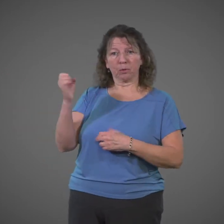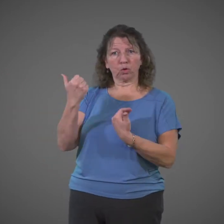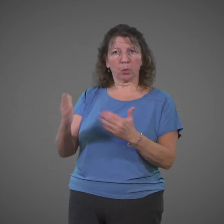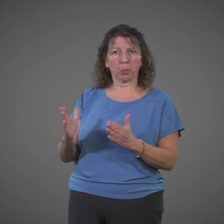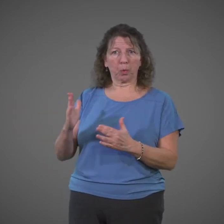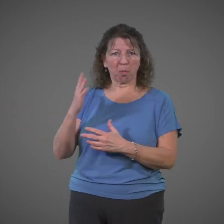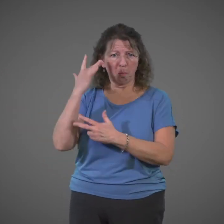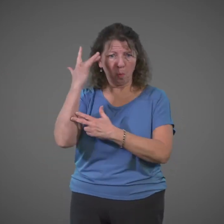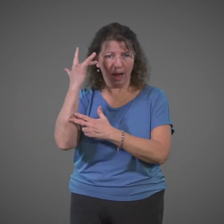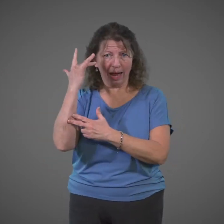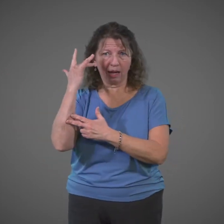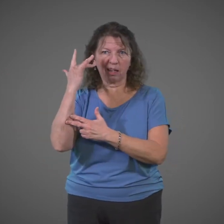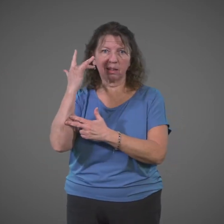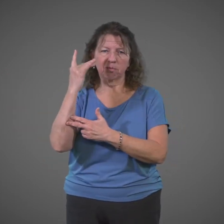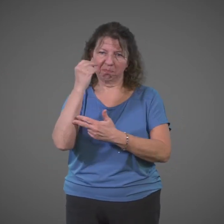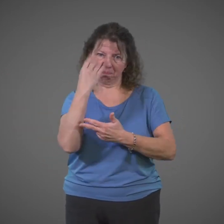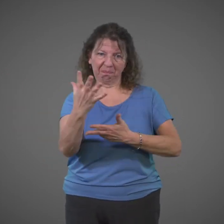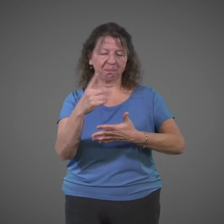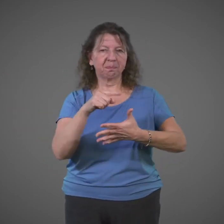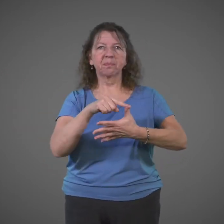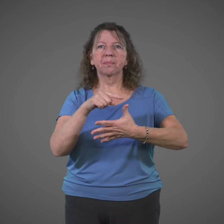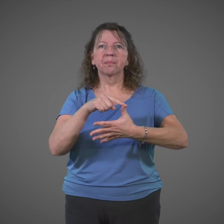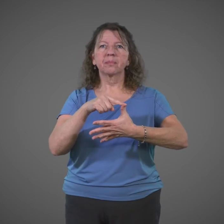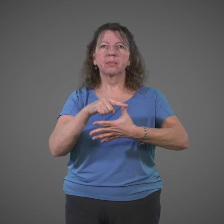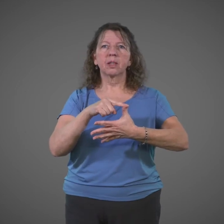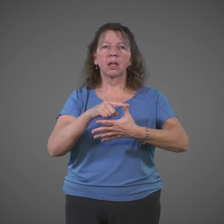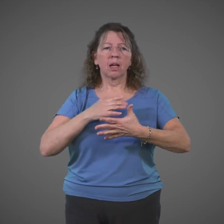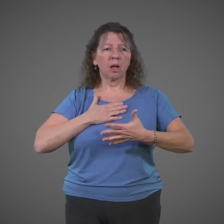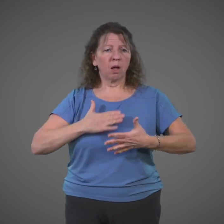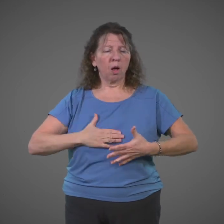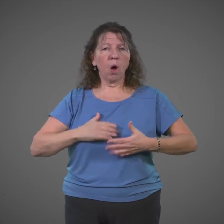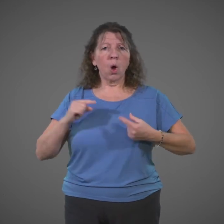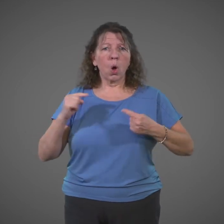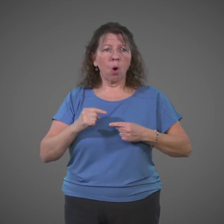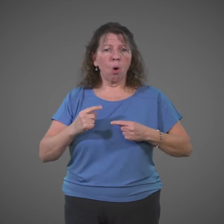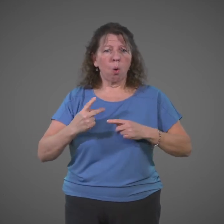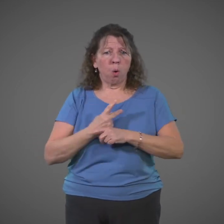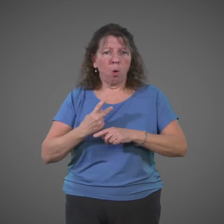You should return to the ER if your pain comes back and becomes worse.